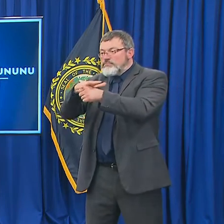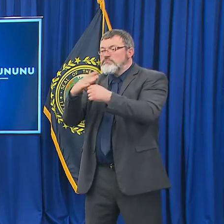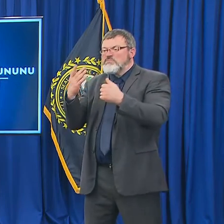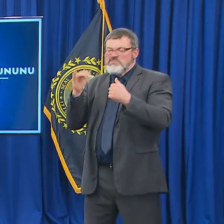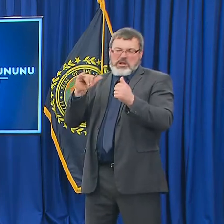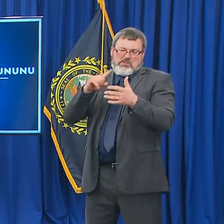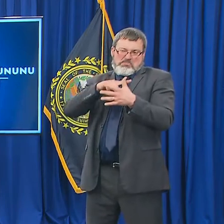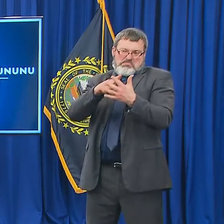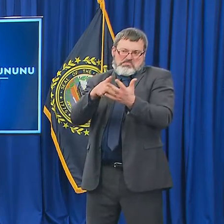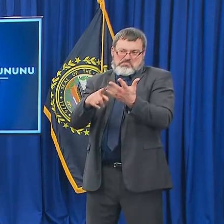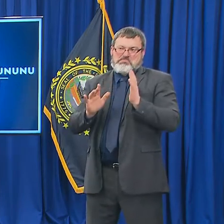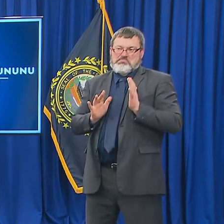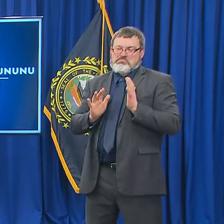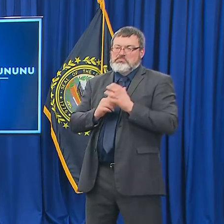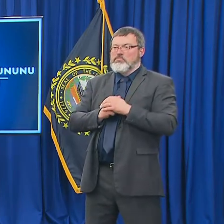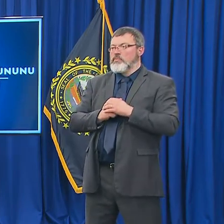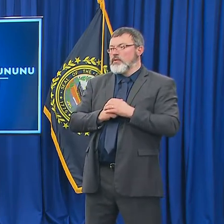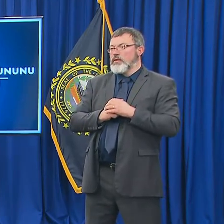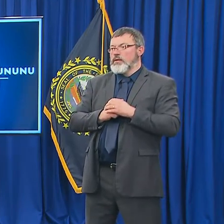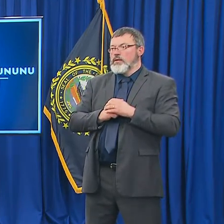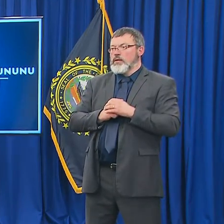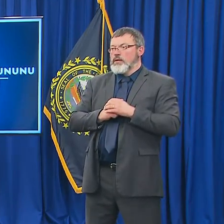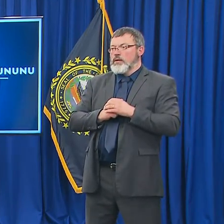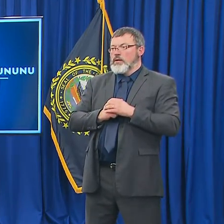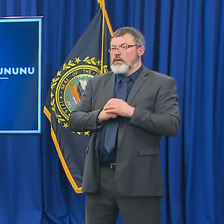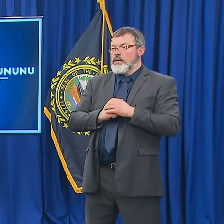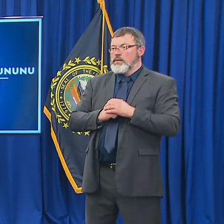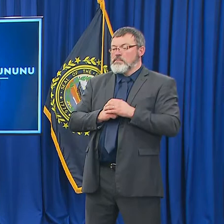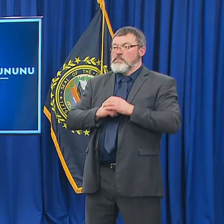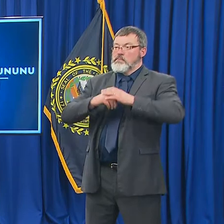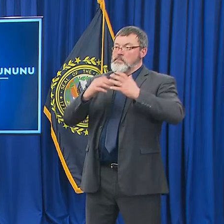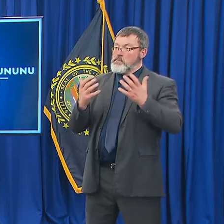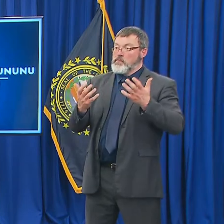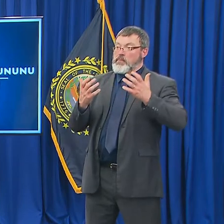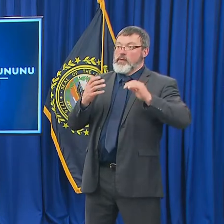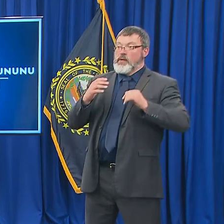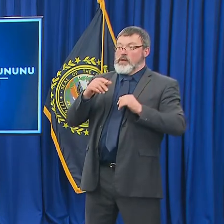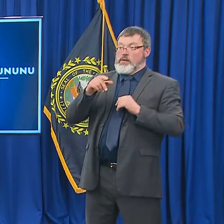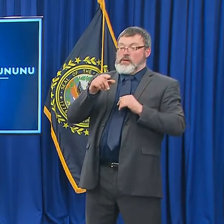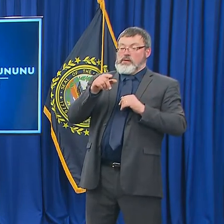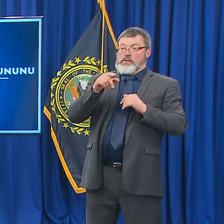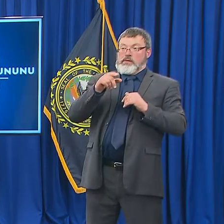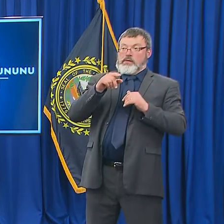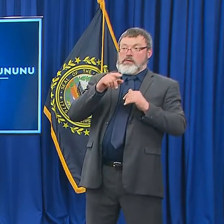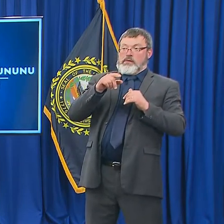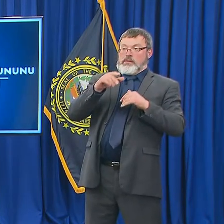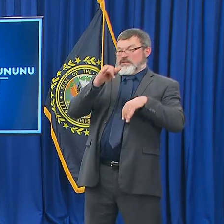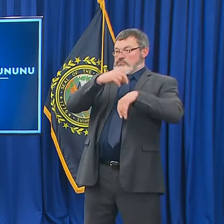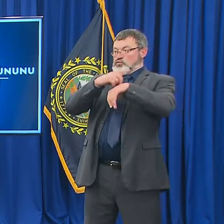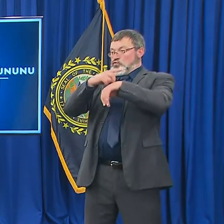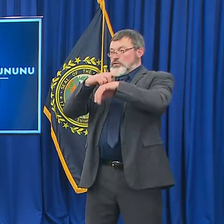We'll spend the money the vast majority of the remaining dollars that we do have within HHS for things like testing